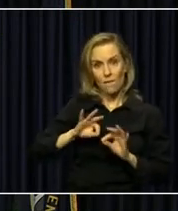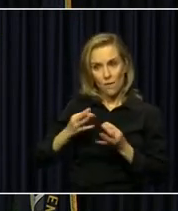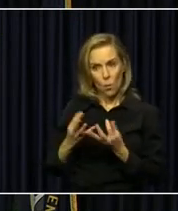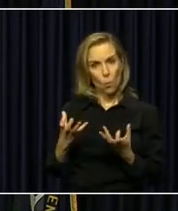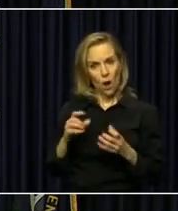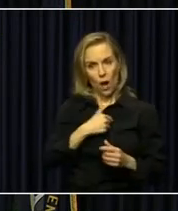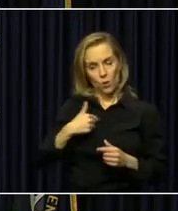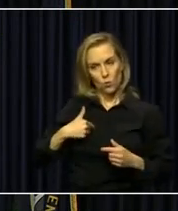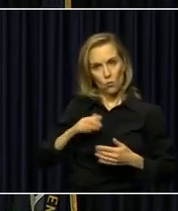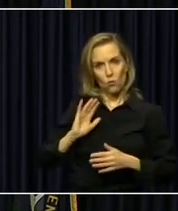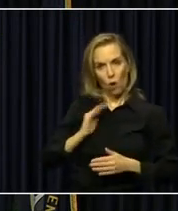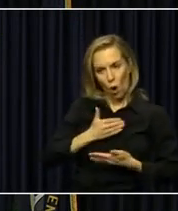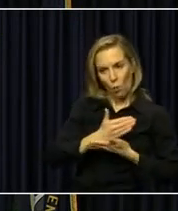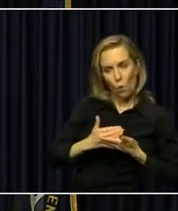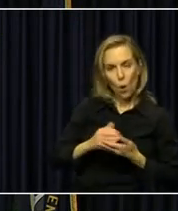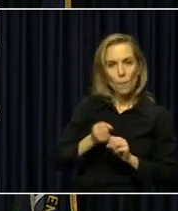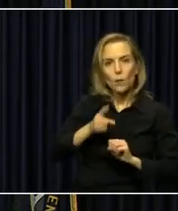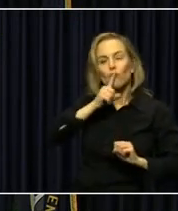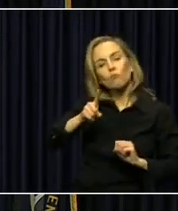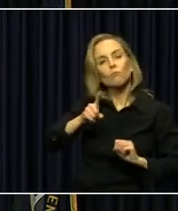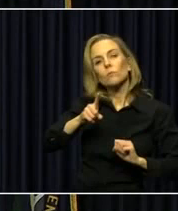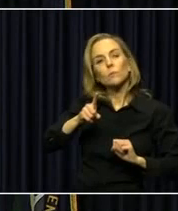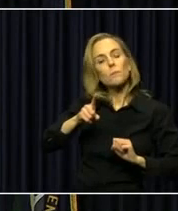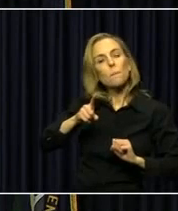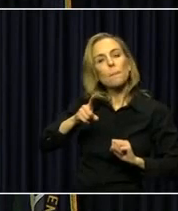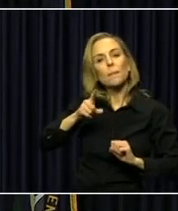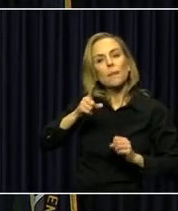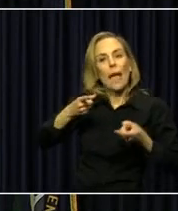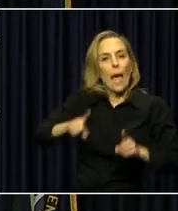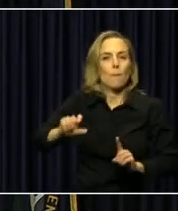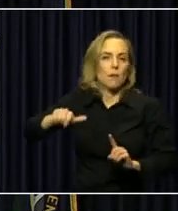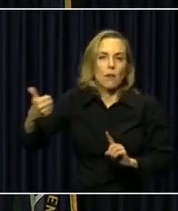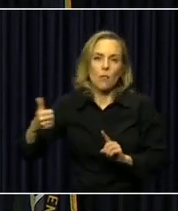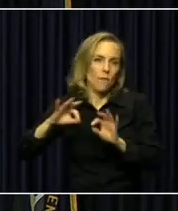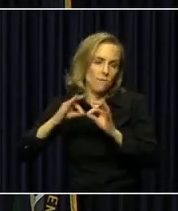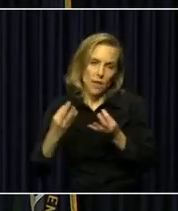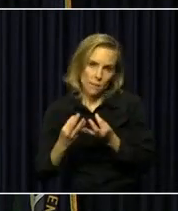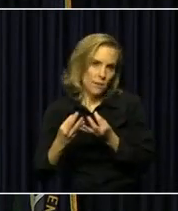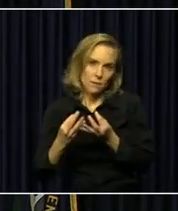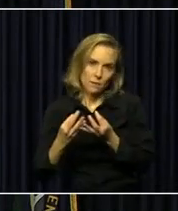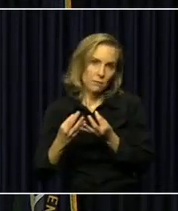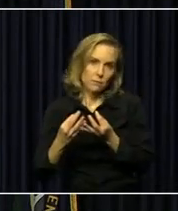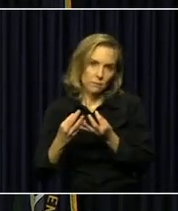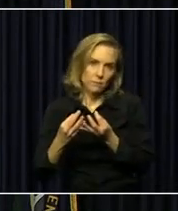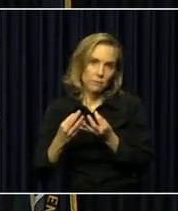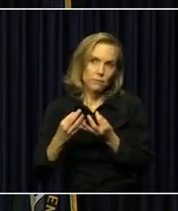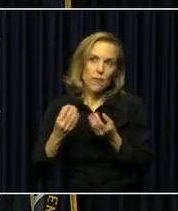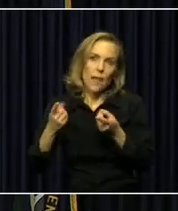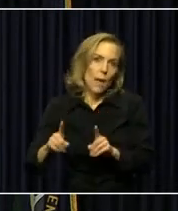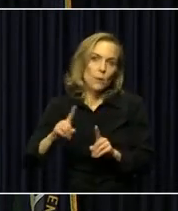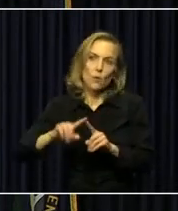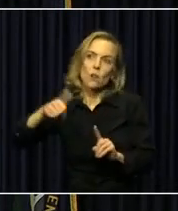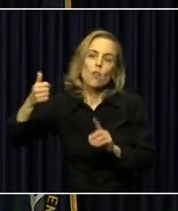THREE OF THOSE 206.